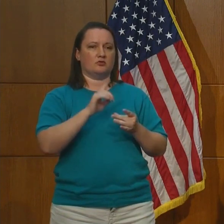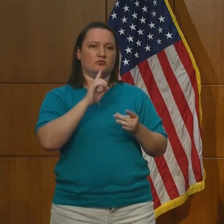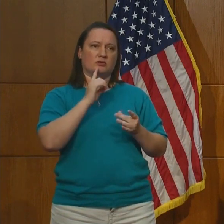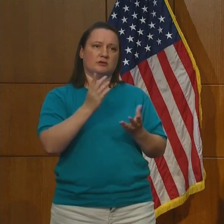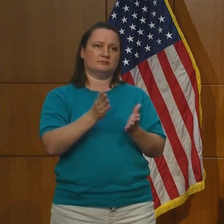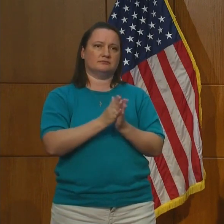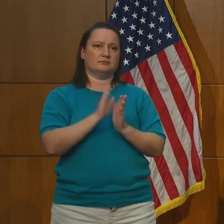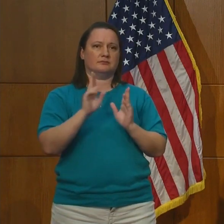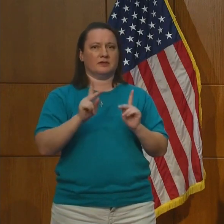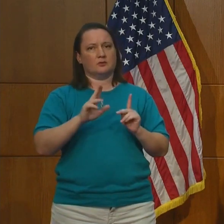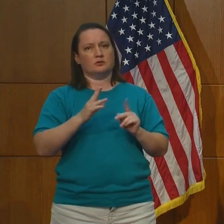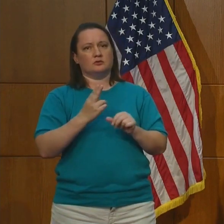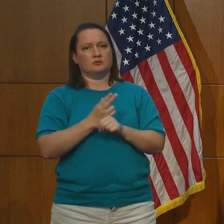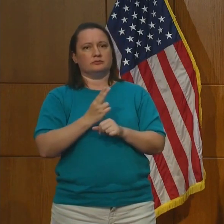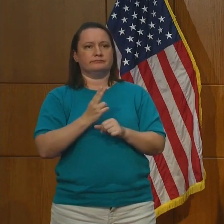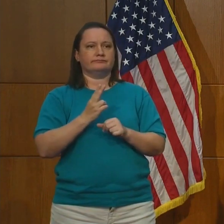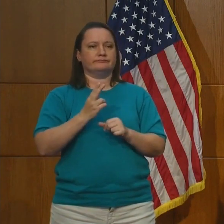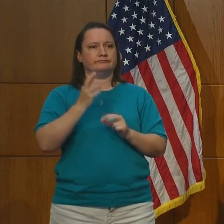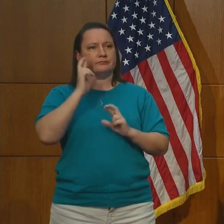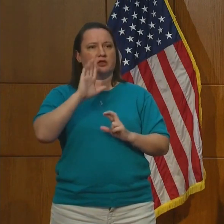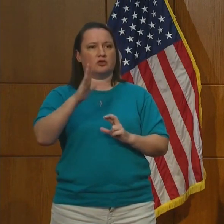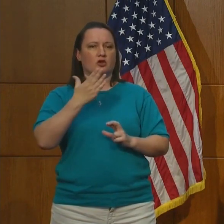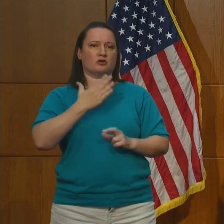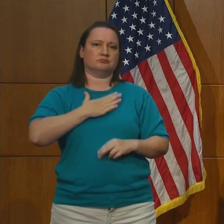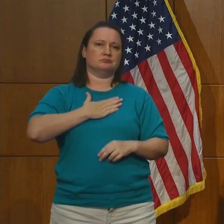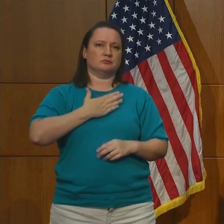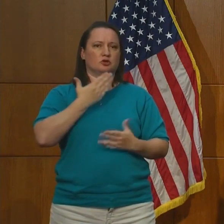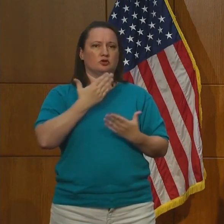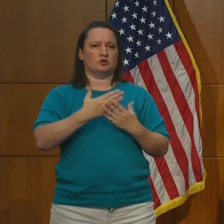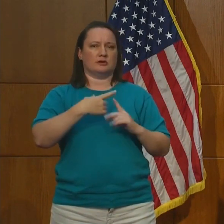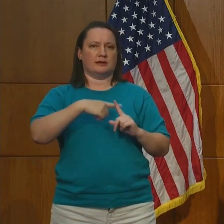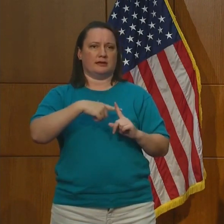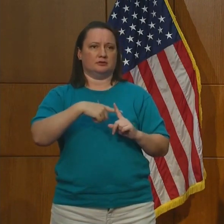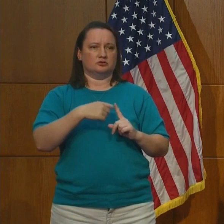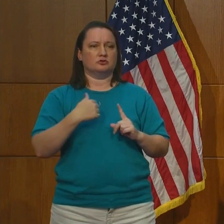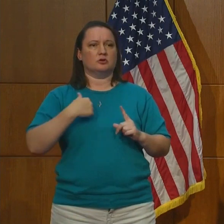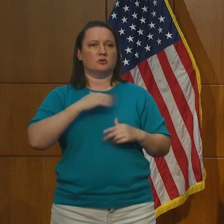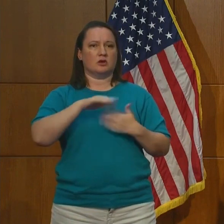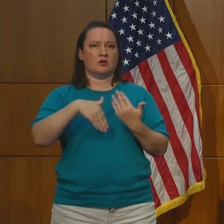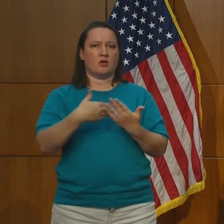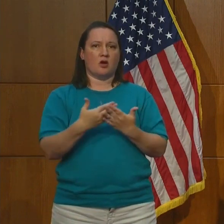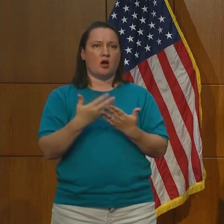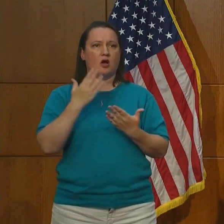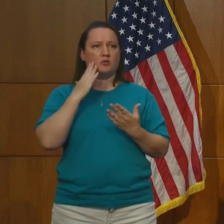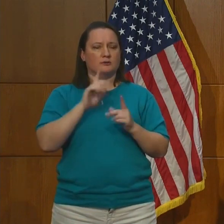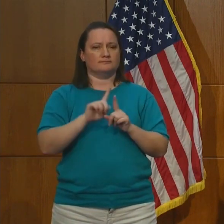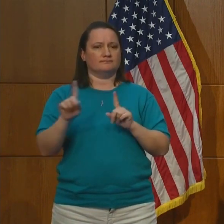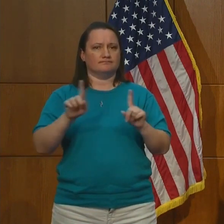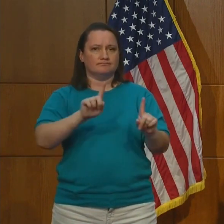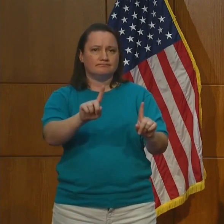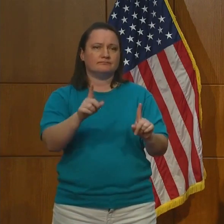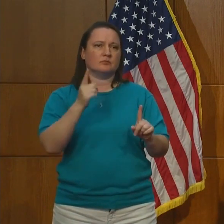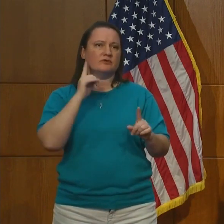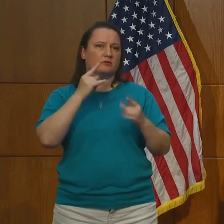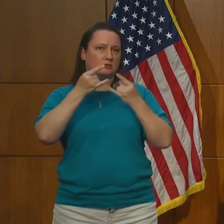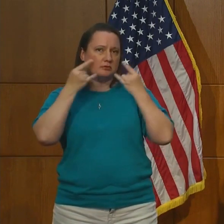AFTERNOON GOVERNOR WHAT YOU'VE YOUR CAN BE AS A LINK PEOPLE'S